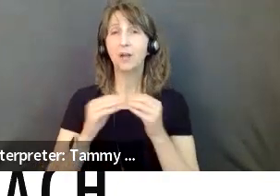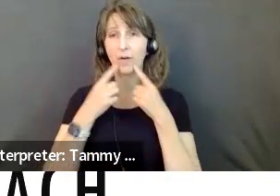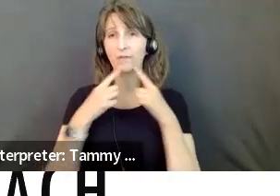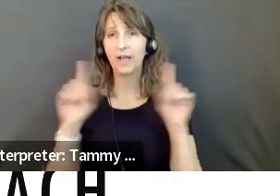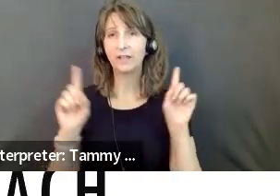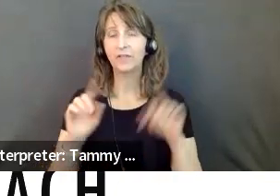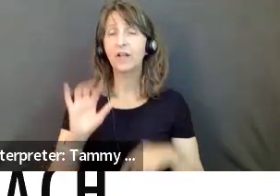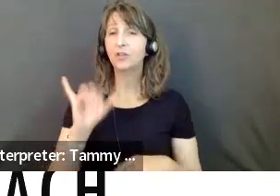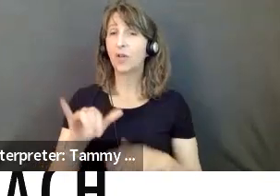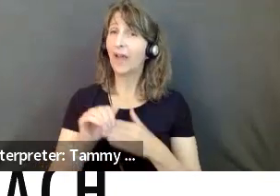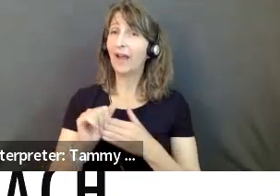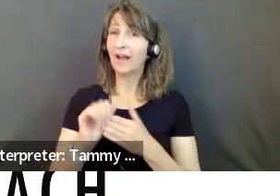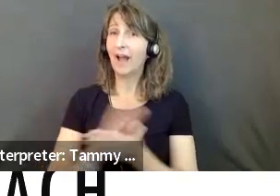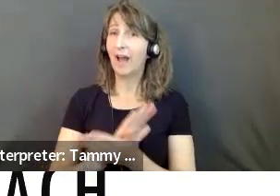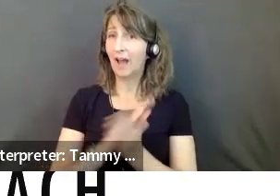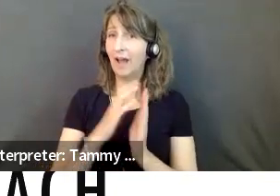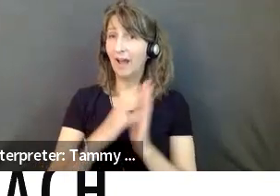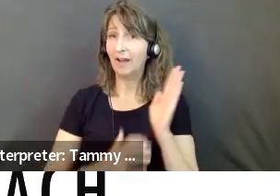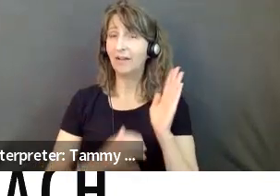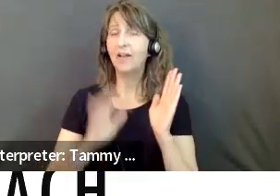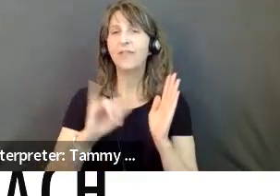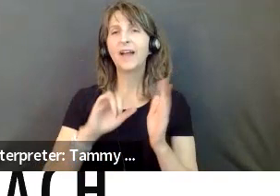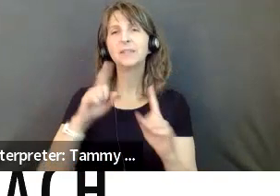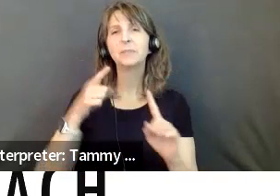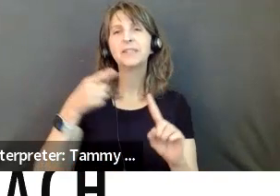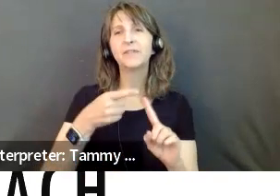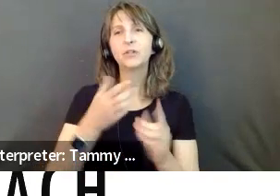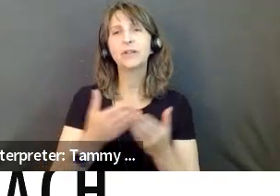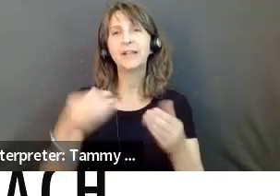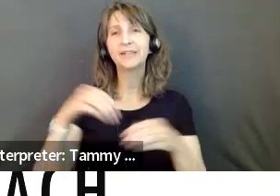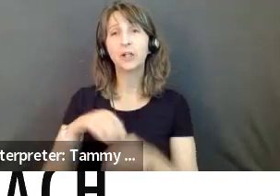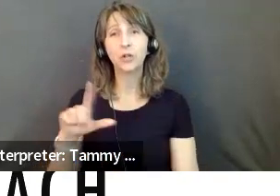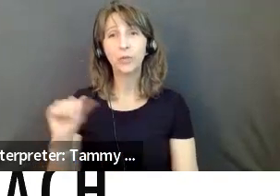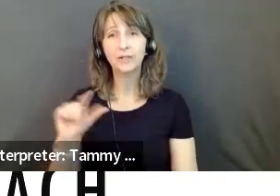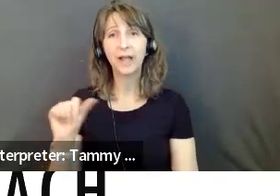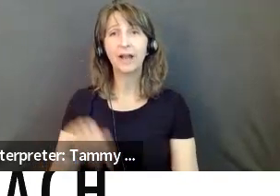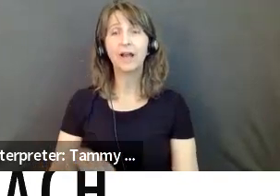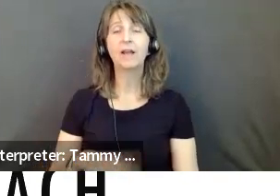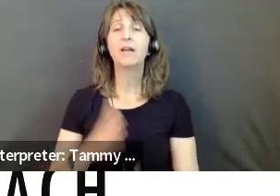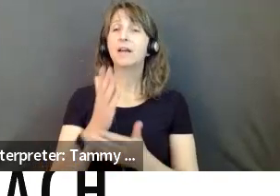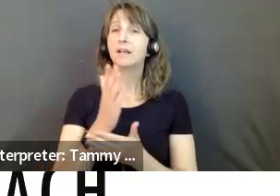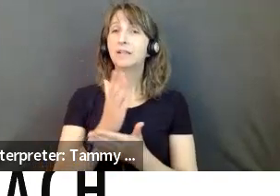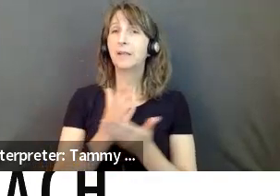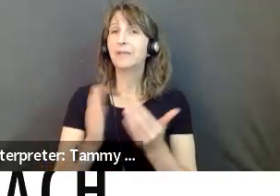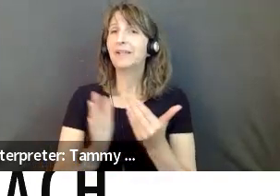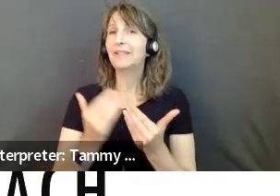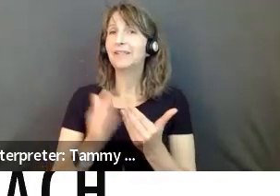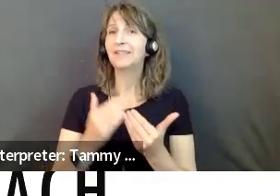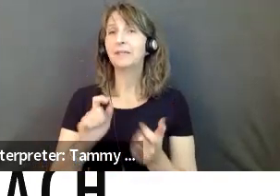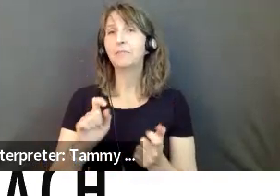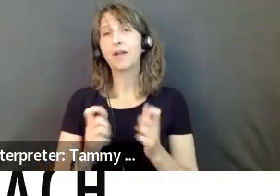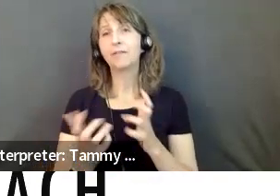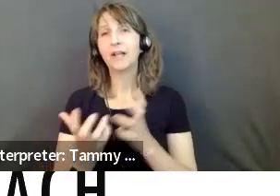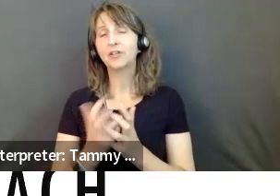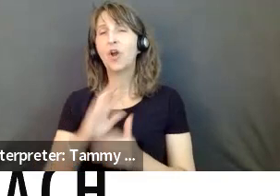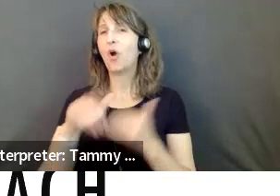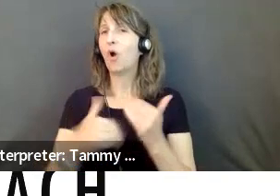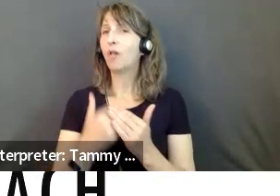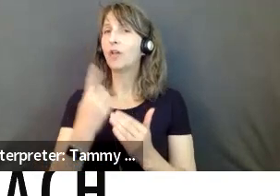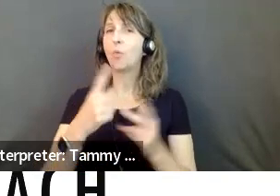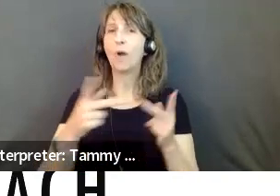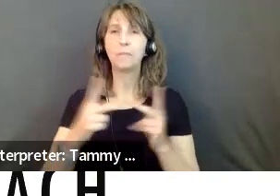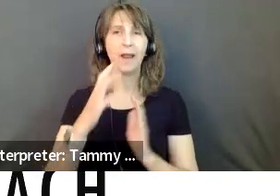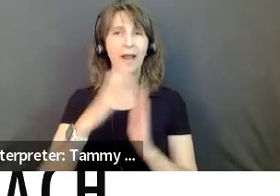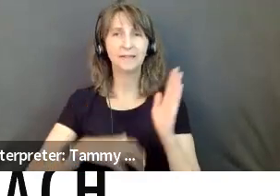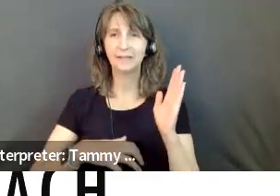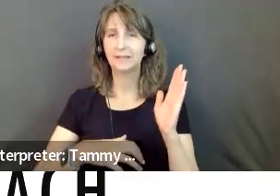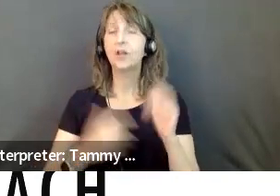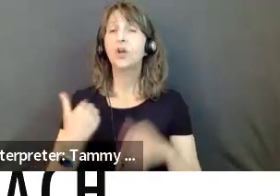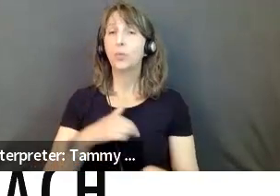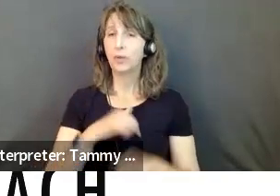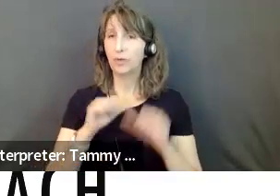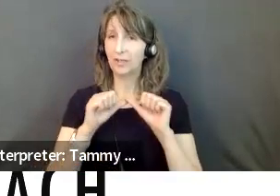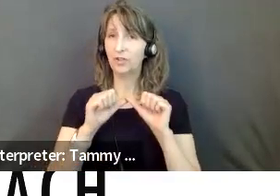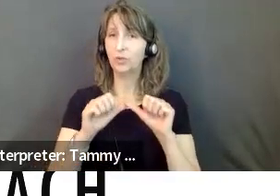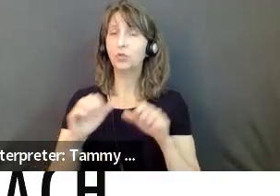things in Louisiana and some easy tips and modifications. We will continue to do training and put out other resources for clinicians as well.